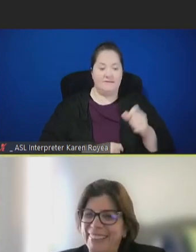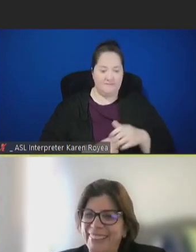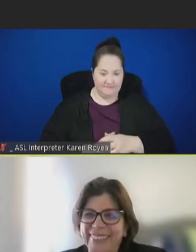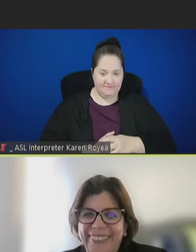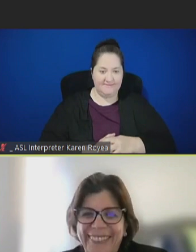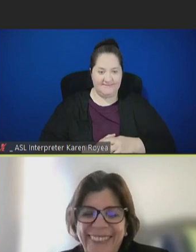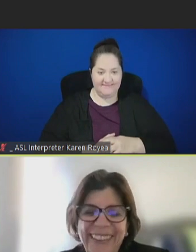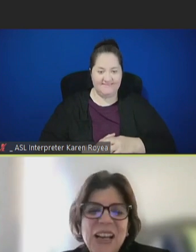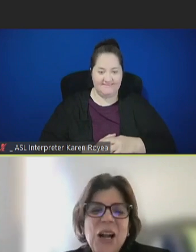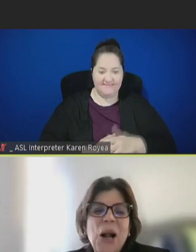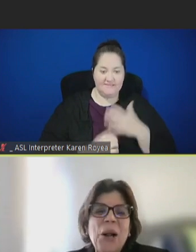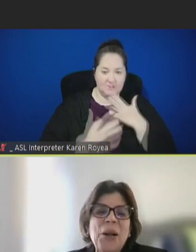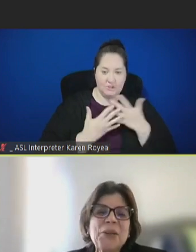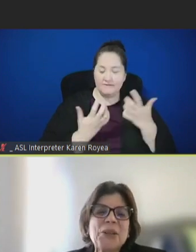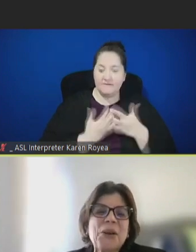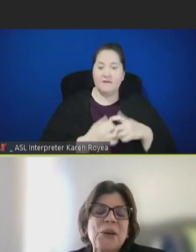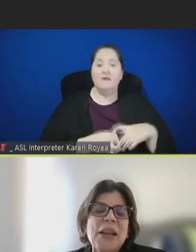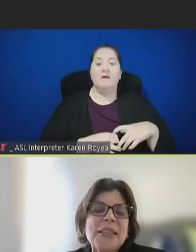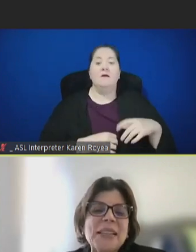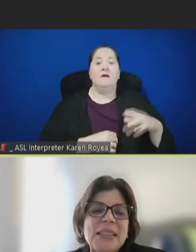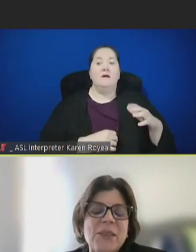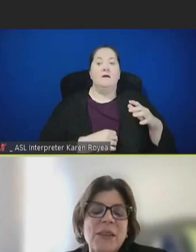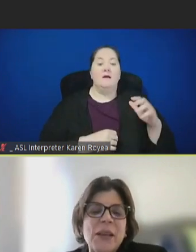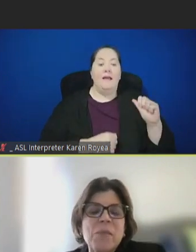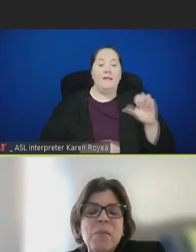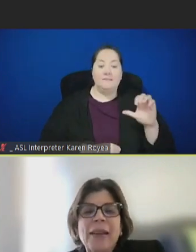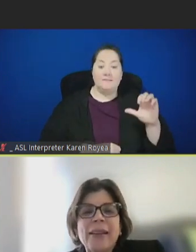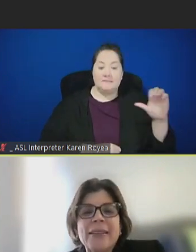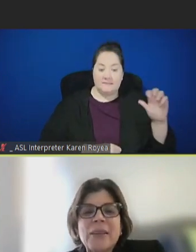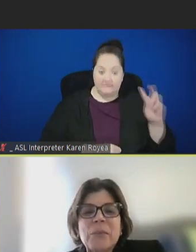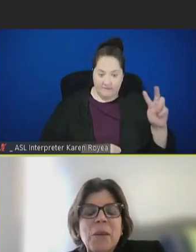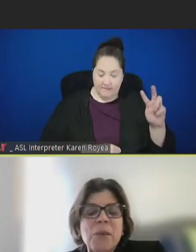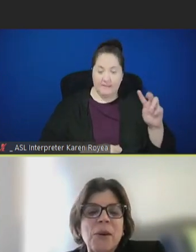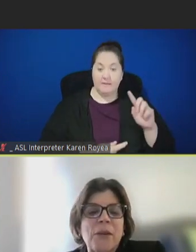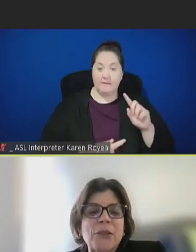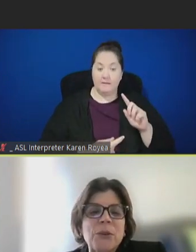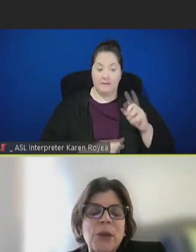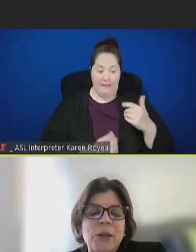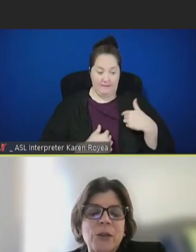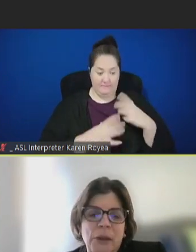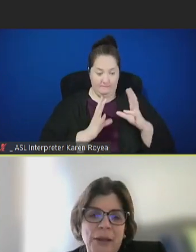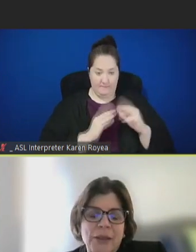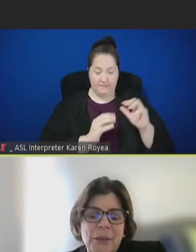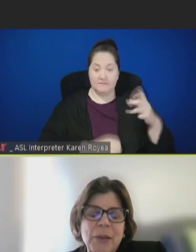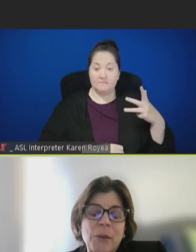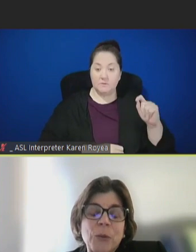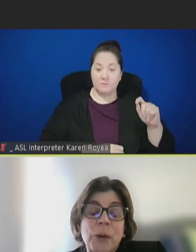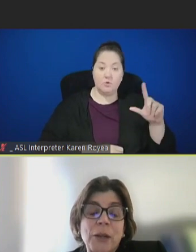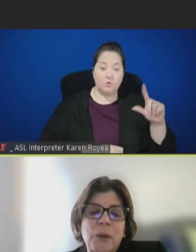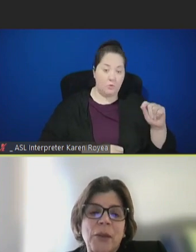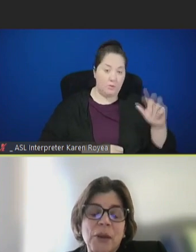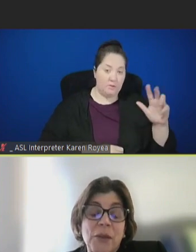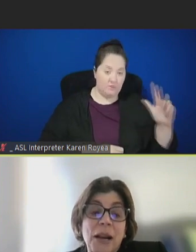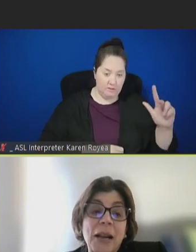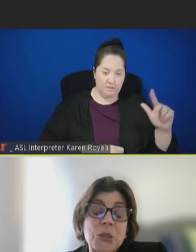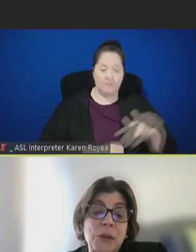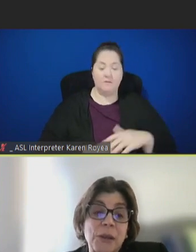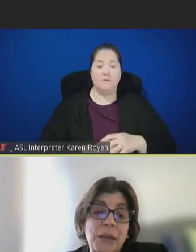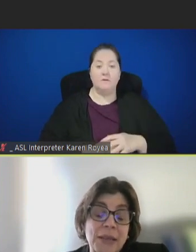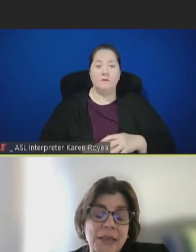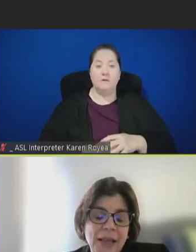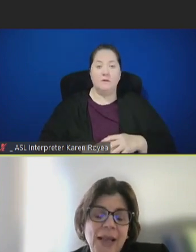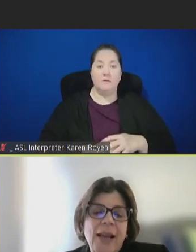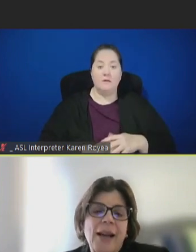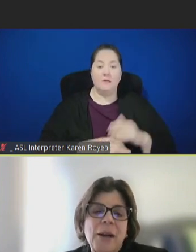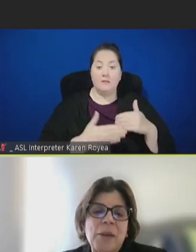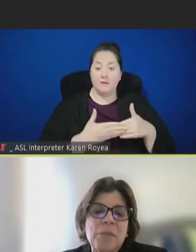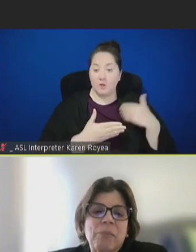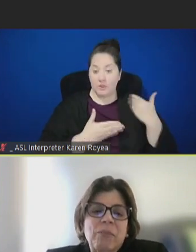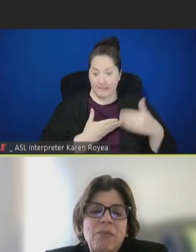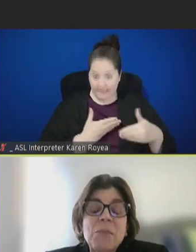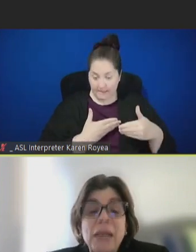Roxana Diba: Okay. So, ACCV met in September of 20, September 2023. Their actual next meeting